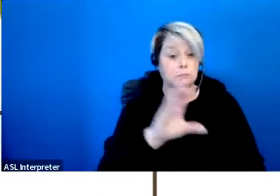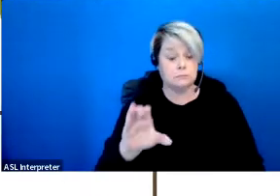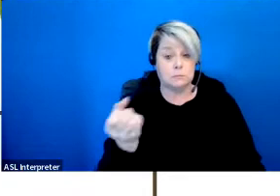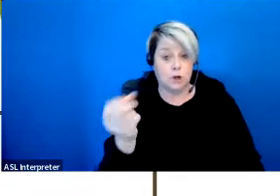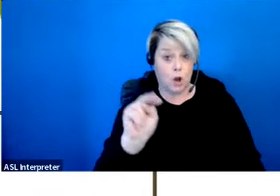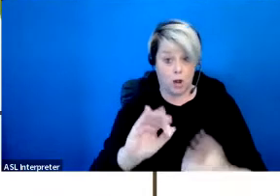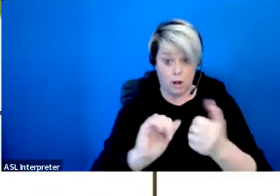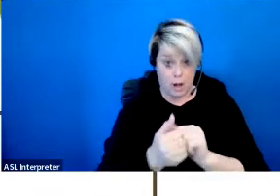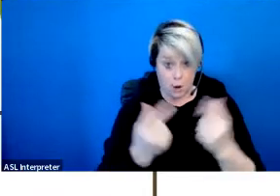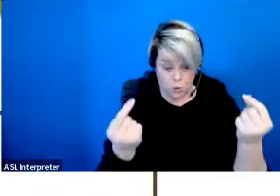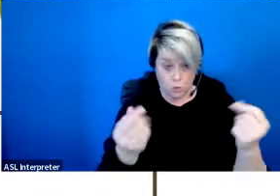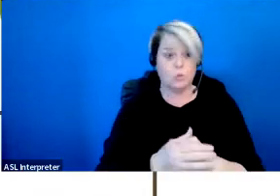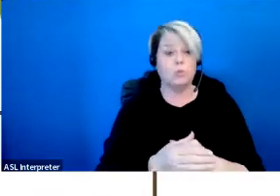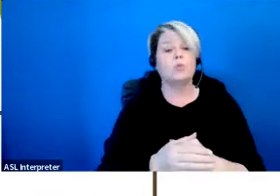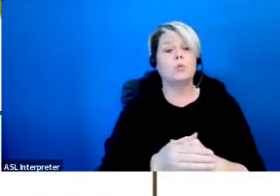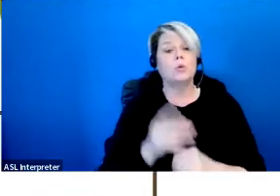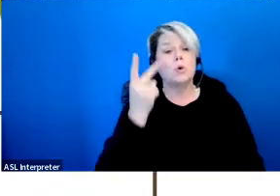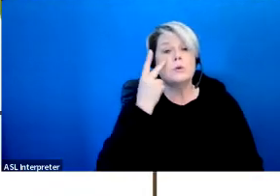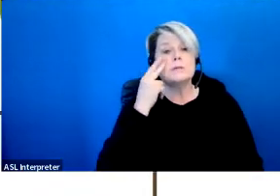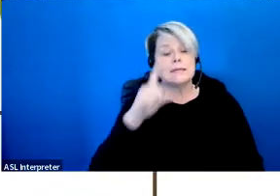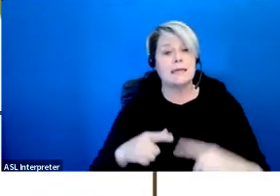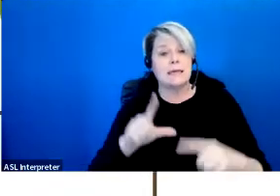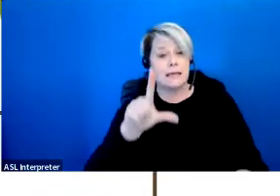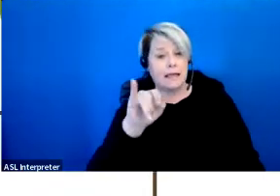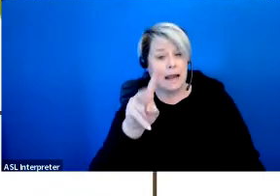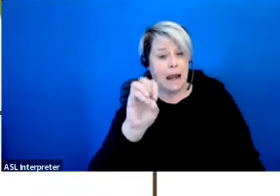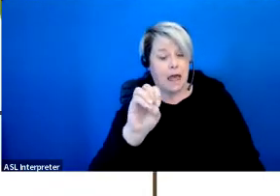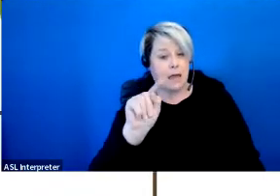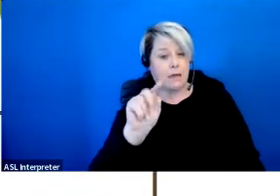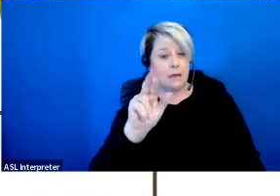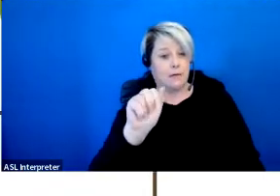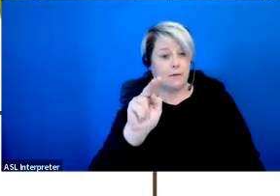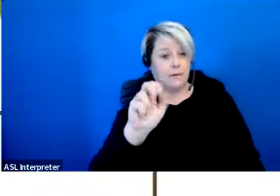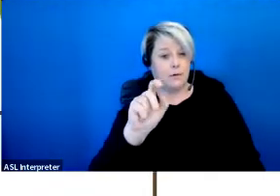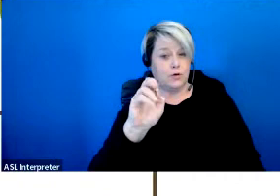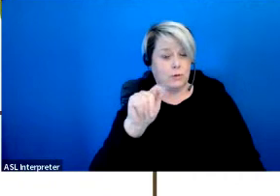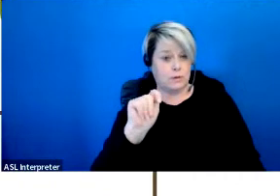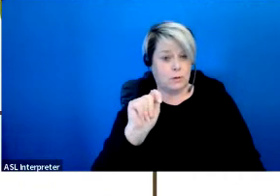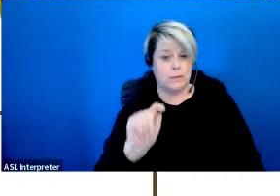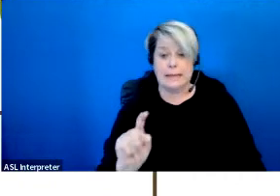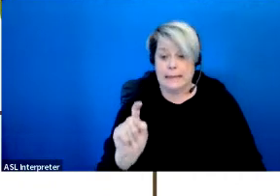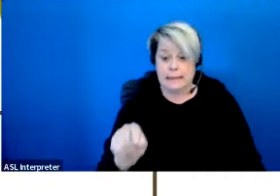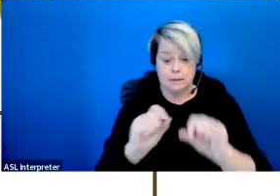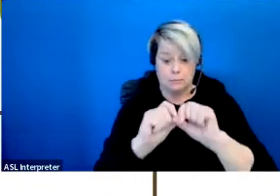interpretation and live transcription. To turn on the transcription, please click on the live